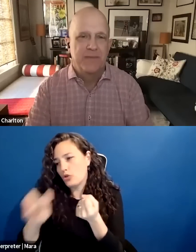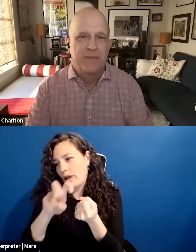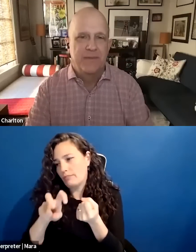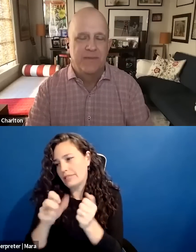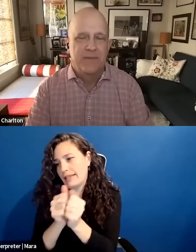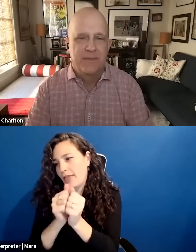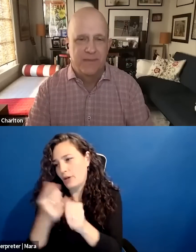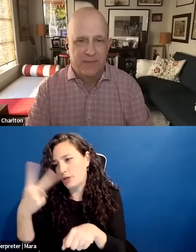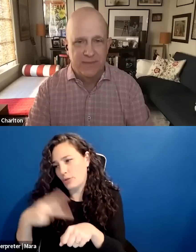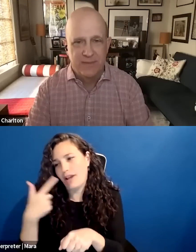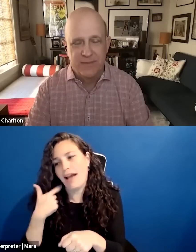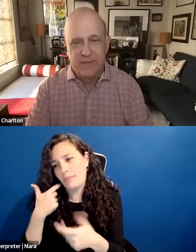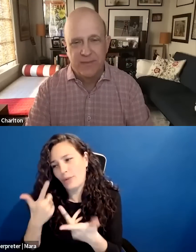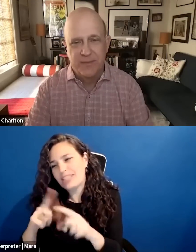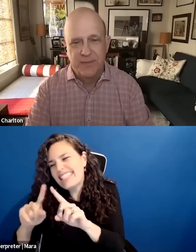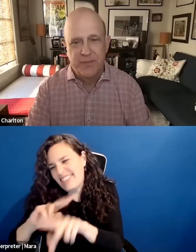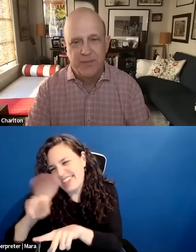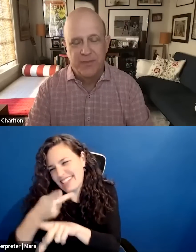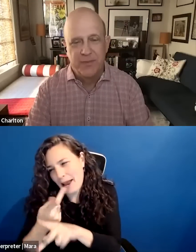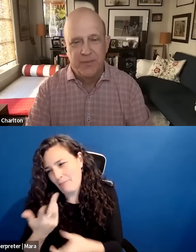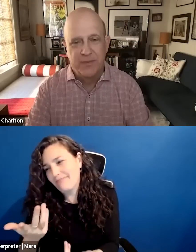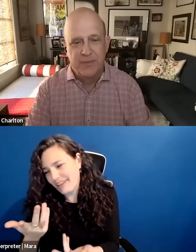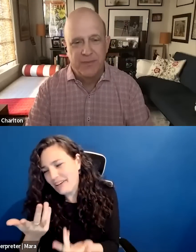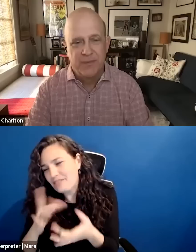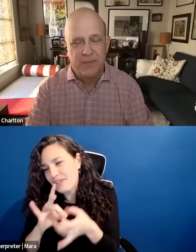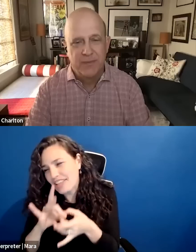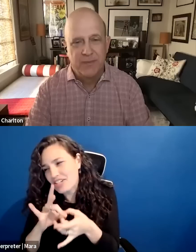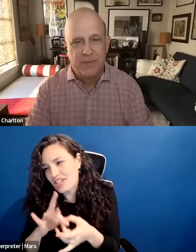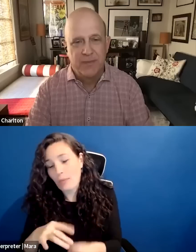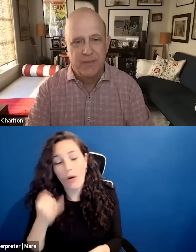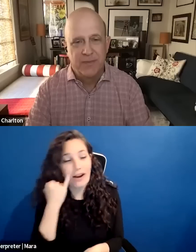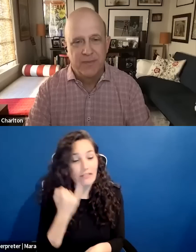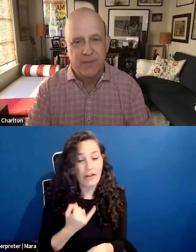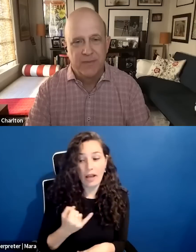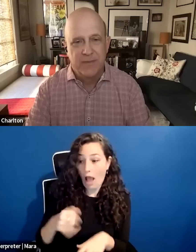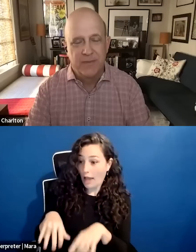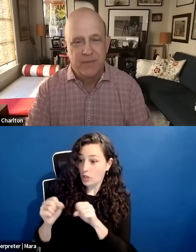"Oh, did four workshops with this person and this is what they said about me."